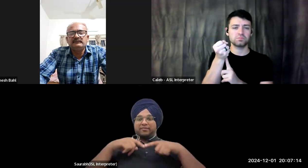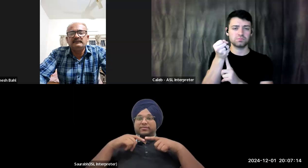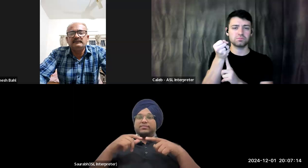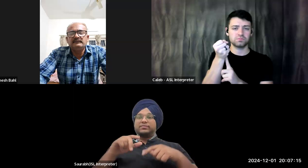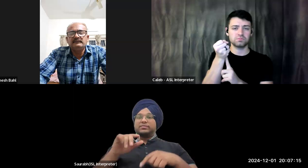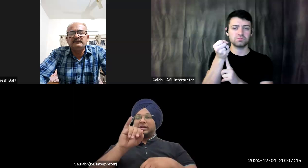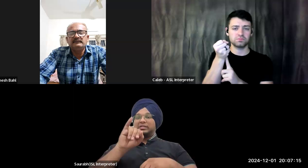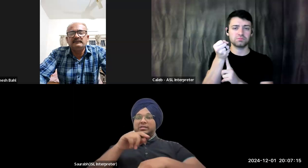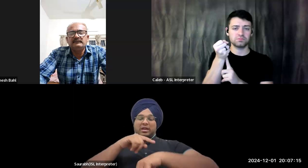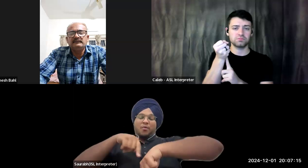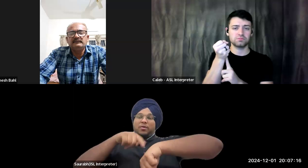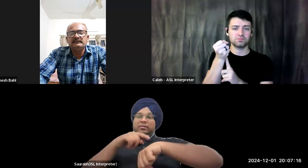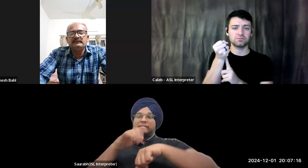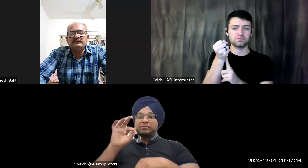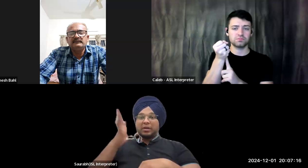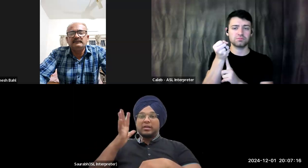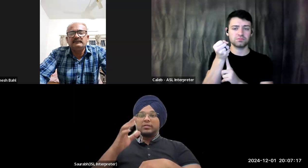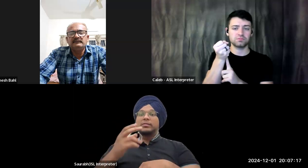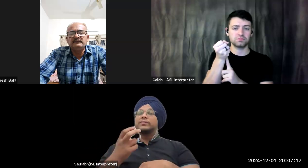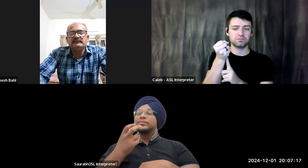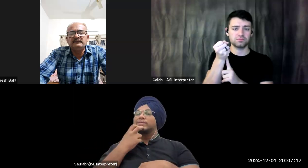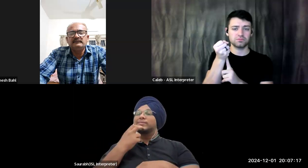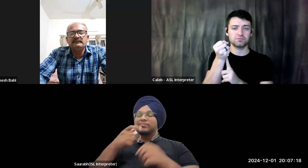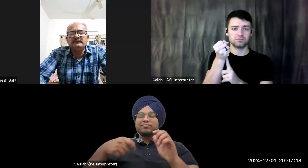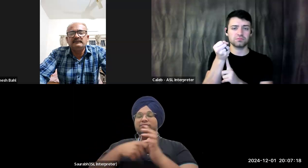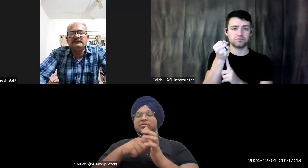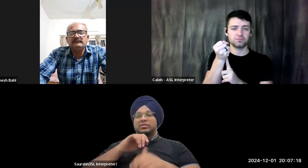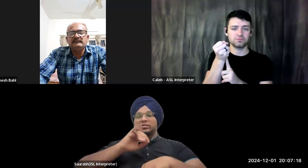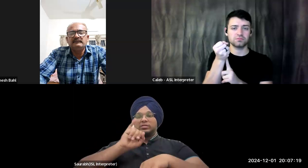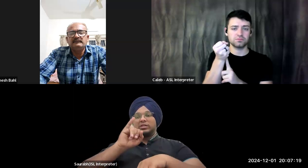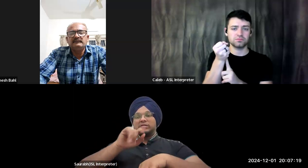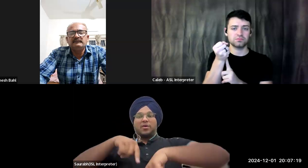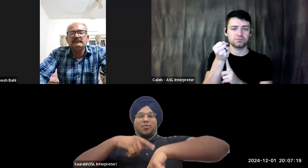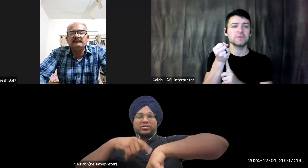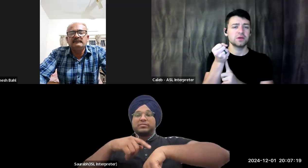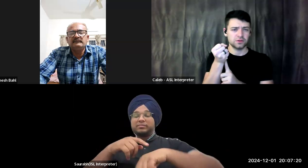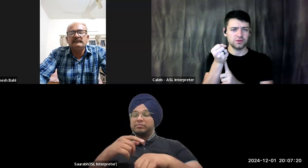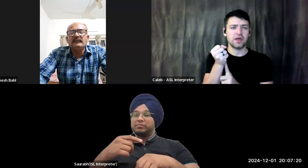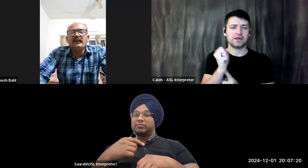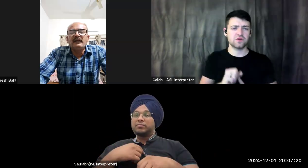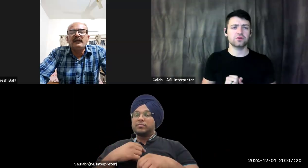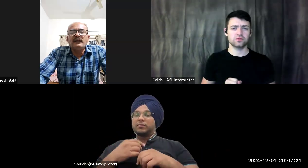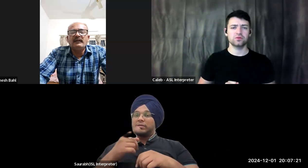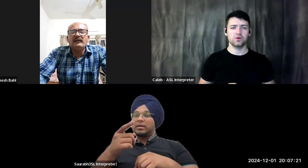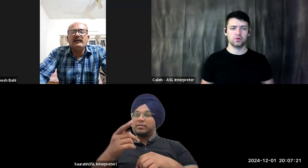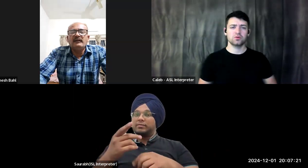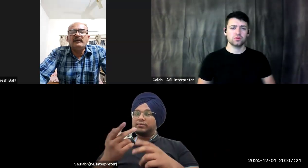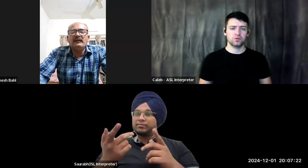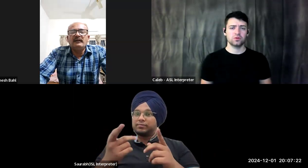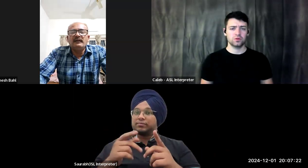electricity, if you will, or battery storage. So just wondering about that as well. If you have anything. [Interpreter speaking for Divya] Yeah, so…